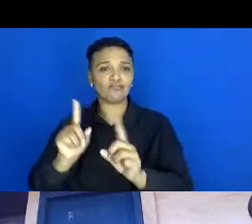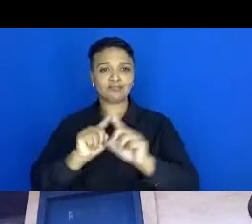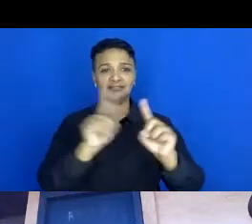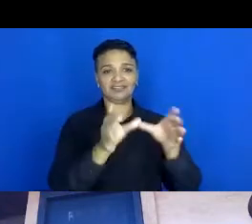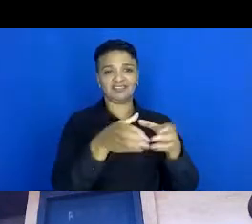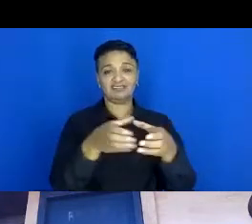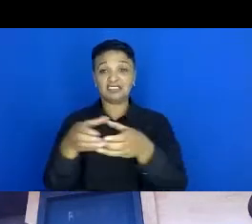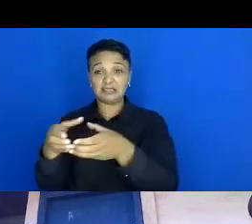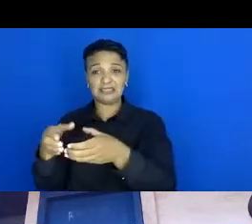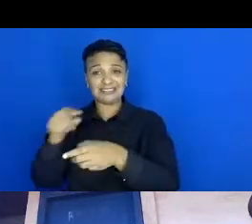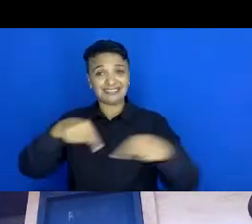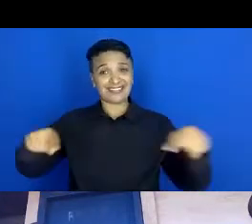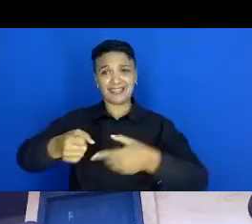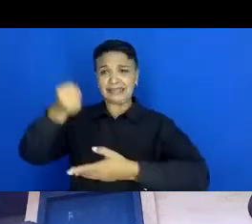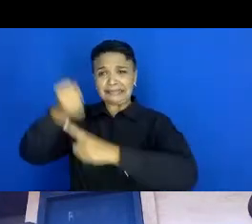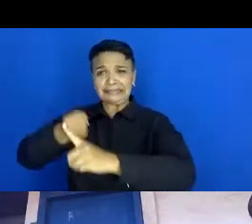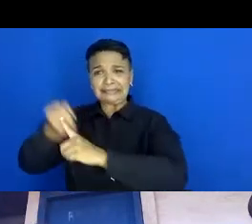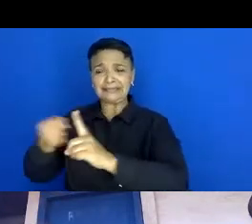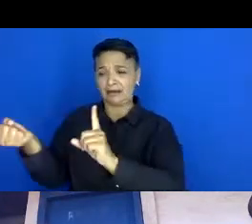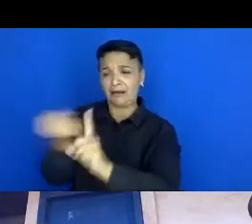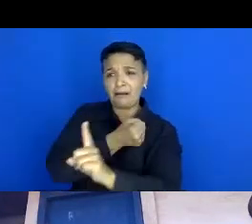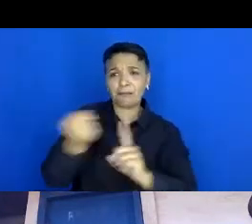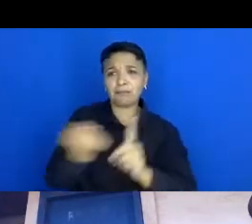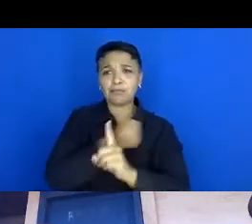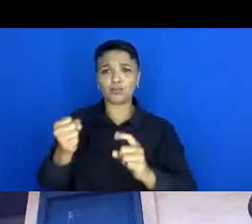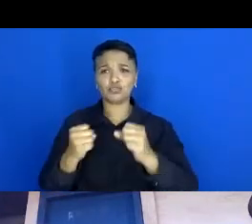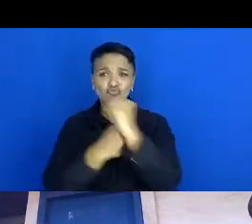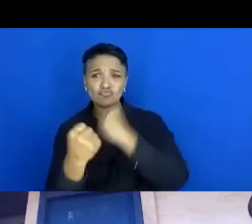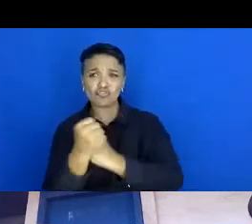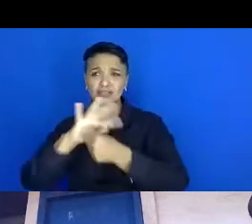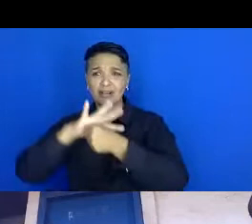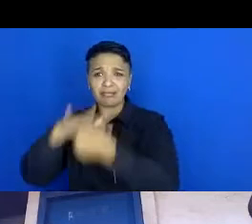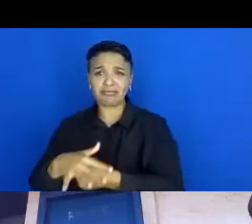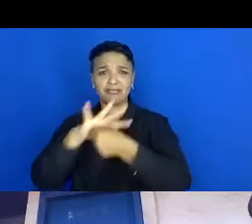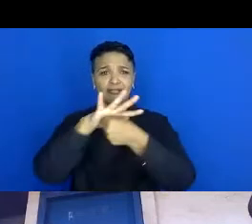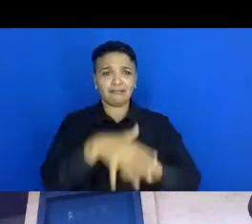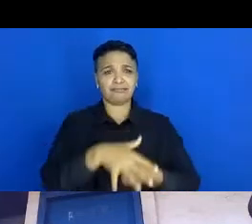are beings unable to make decisions by ourselves thank you